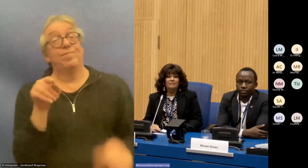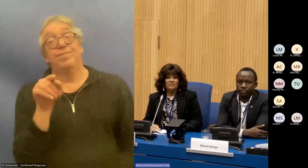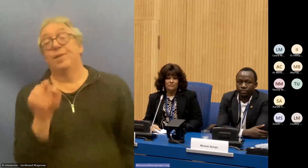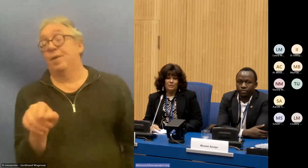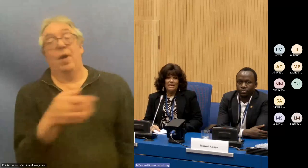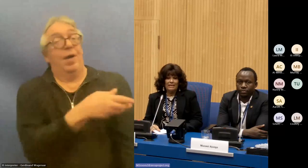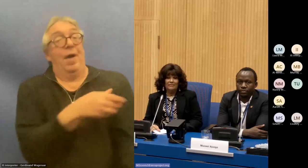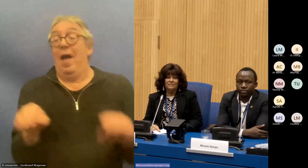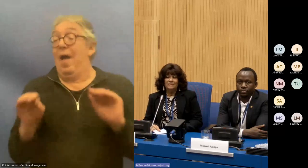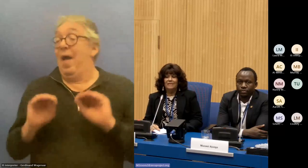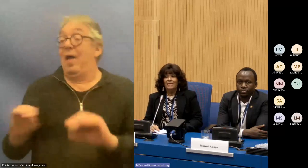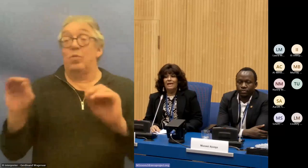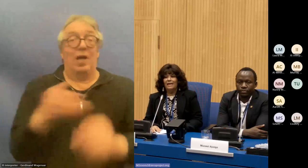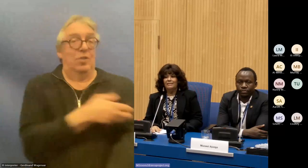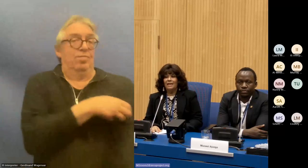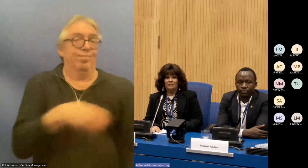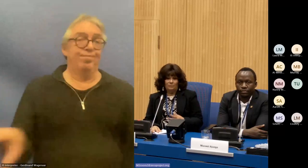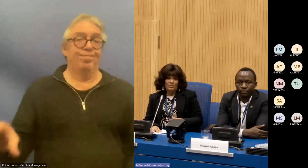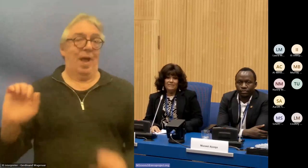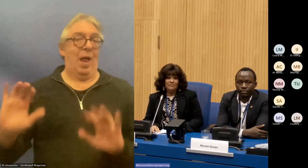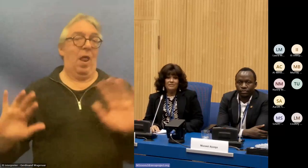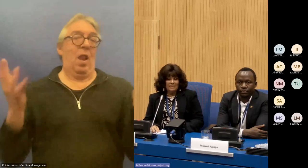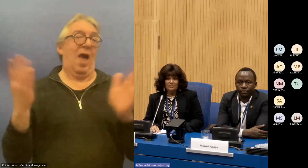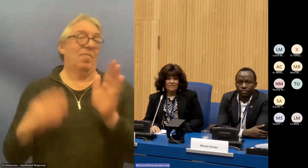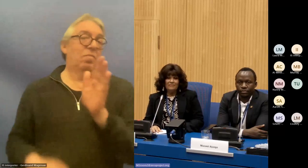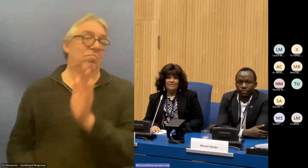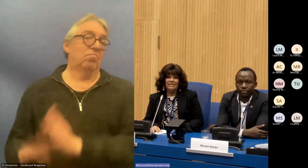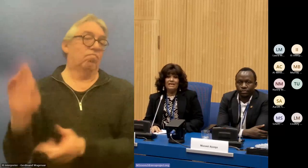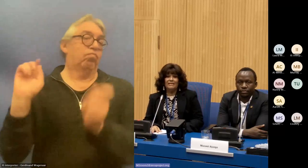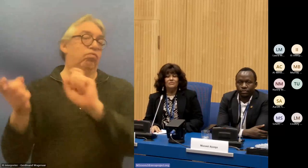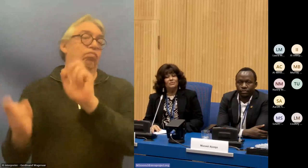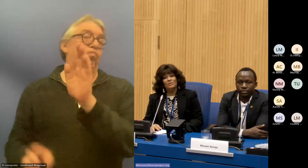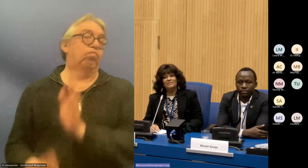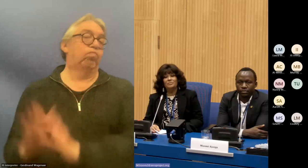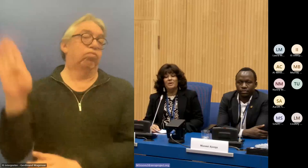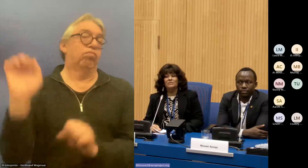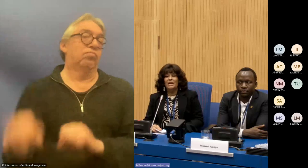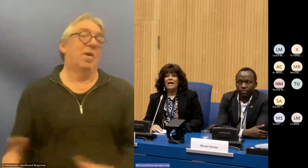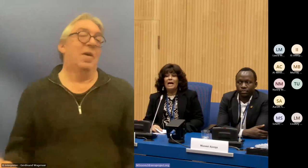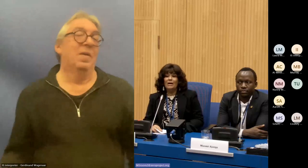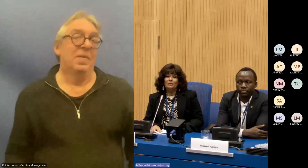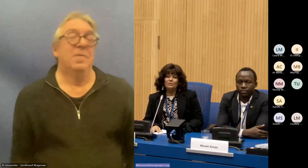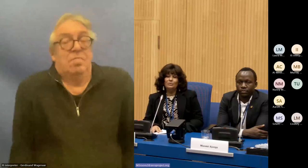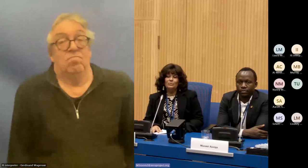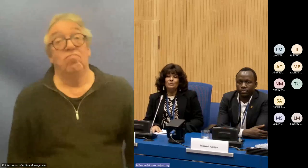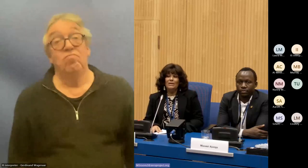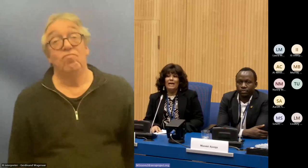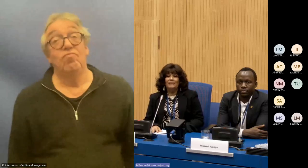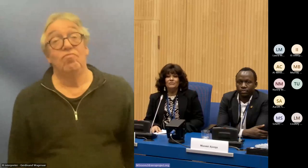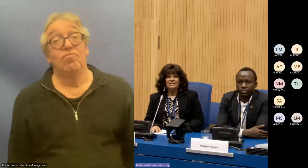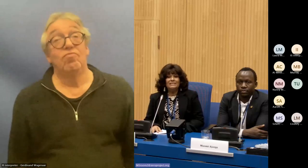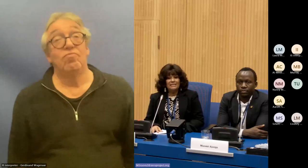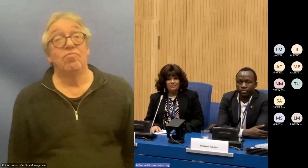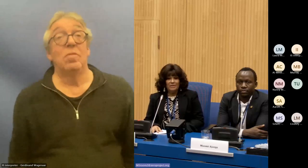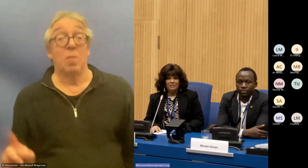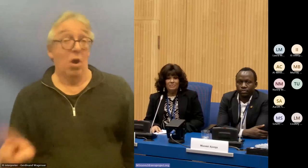live different lives. And we definitely believe in that. So it's about how you address stigma,